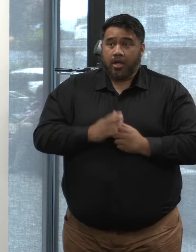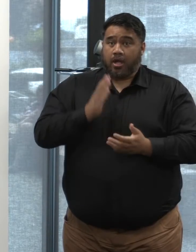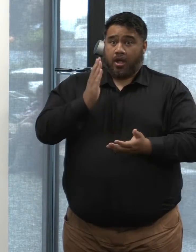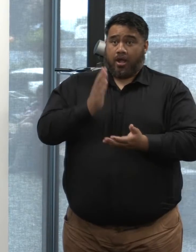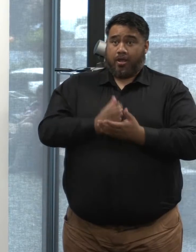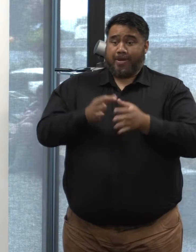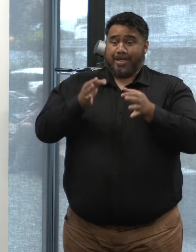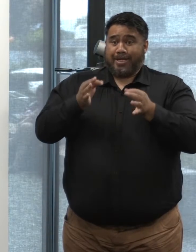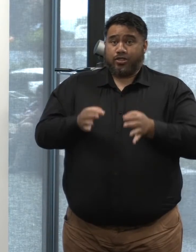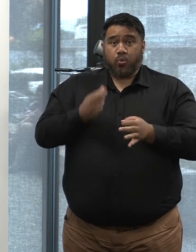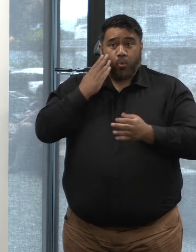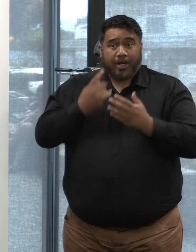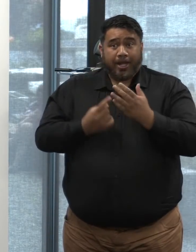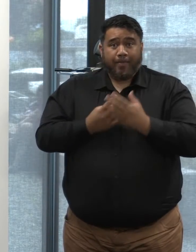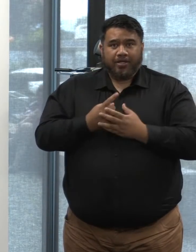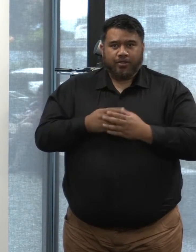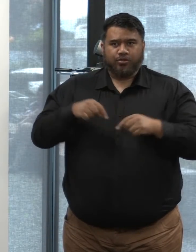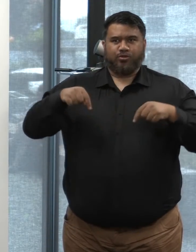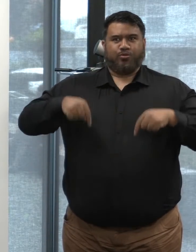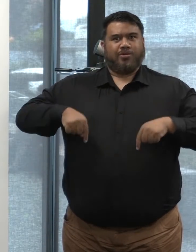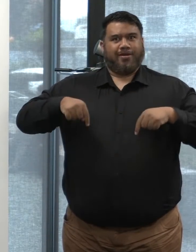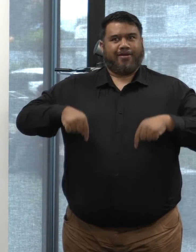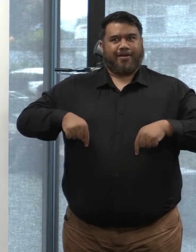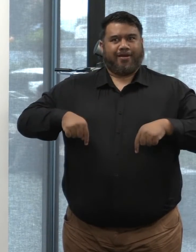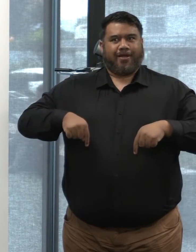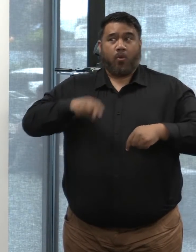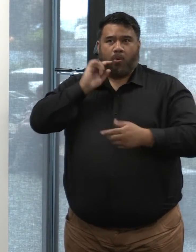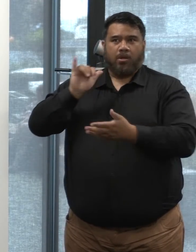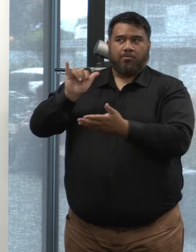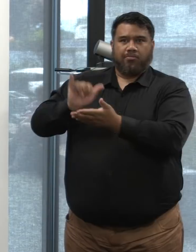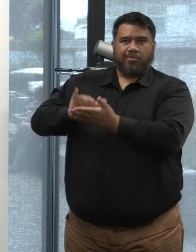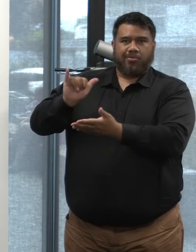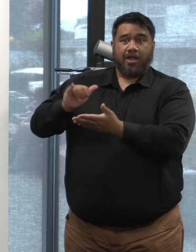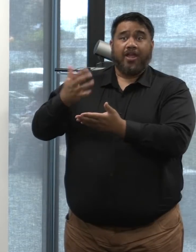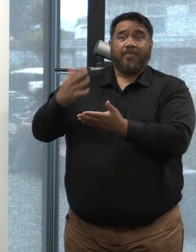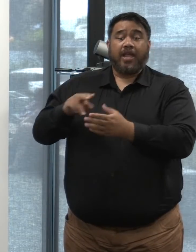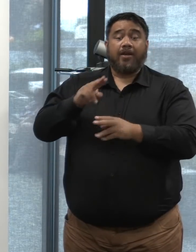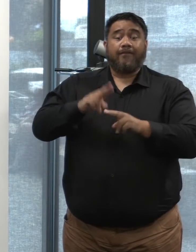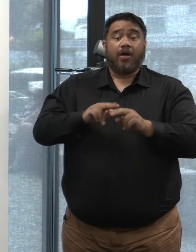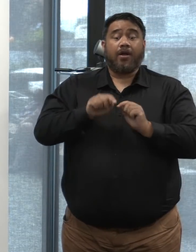up all the resources required to kickstart. The decision was formalised today.